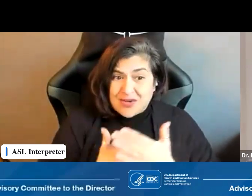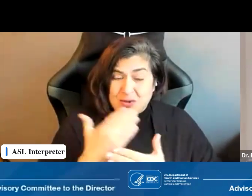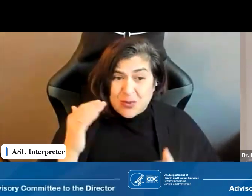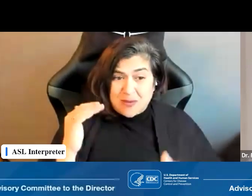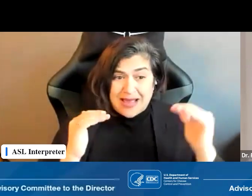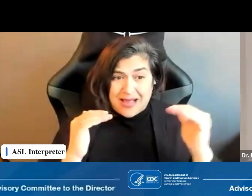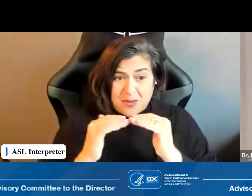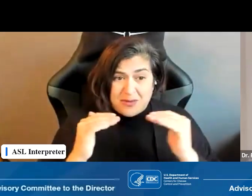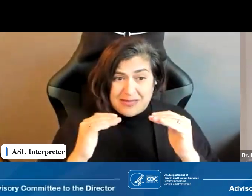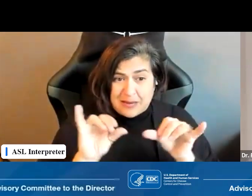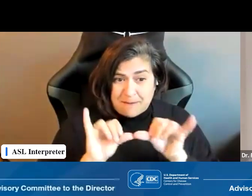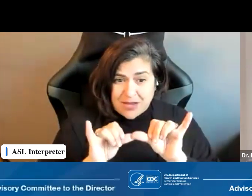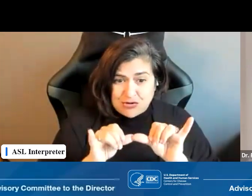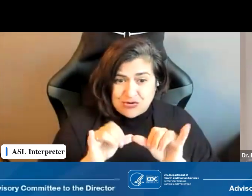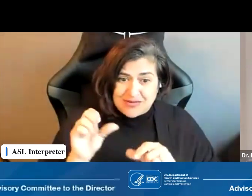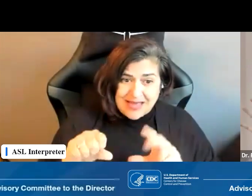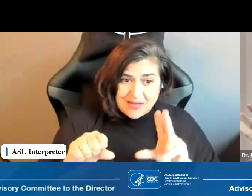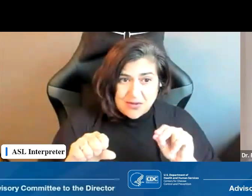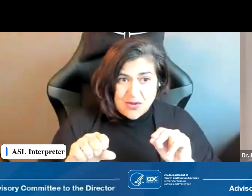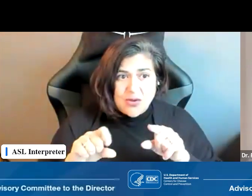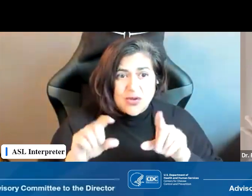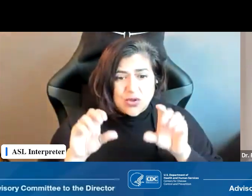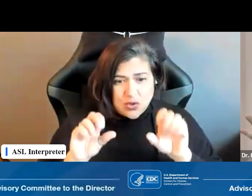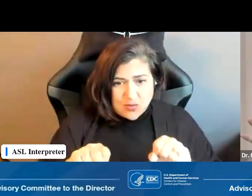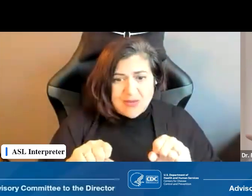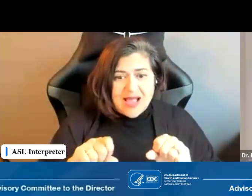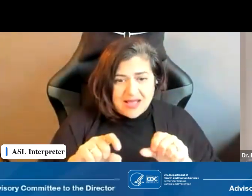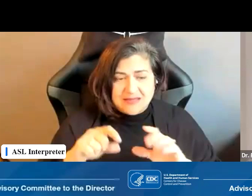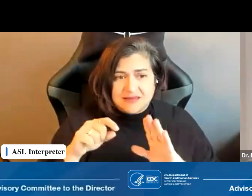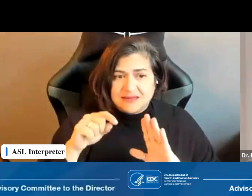you can develop those with in QF, et cetera, and secure ed, all those kind of folks.